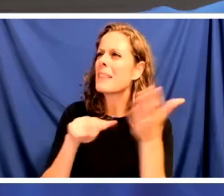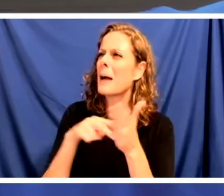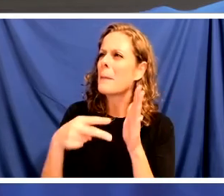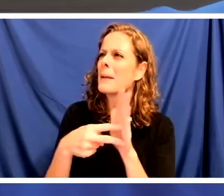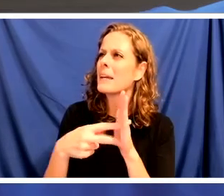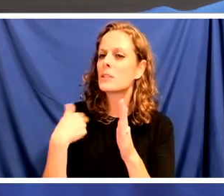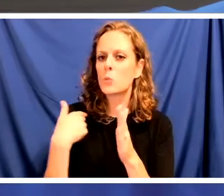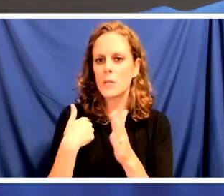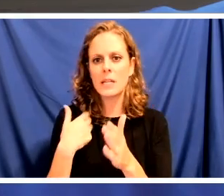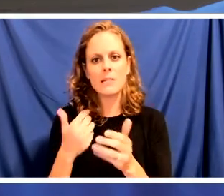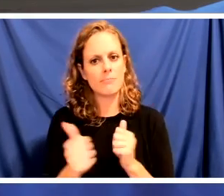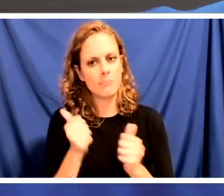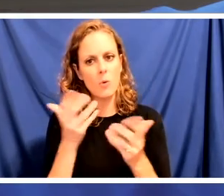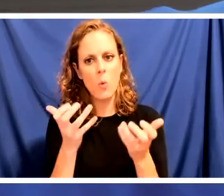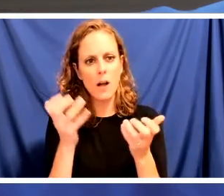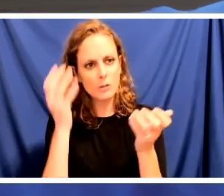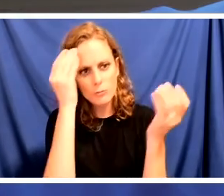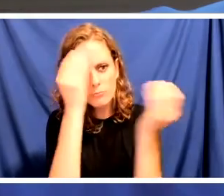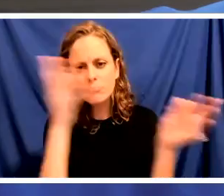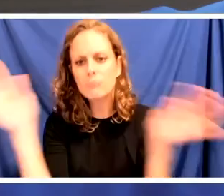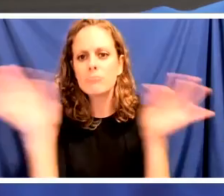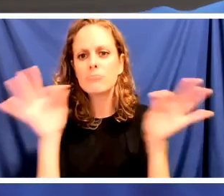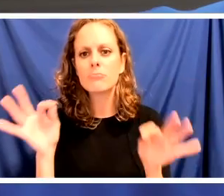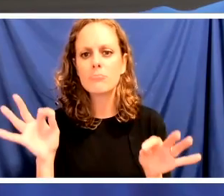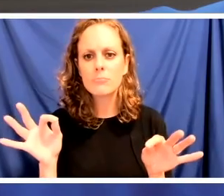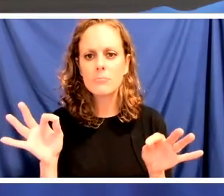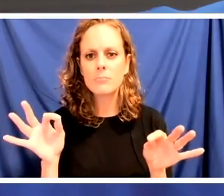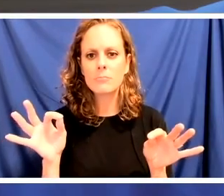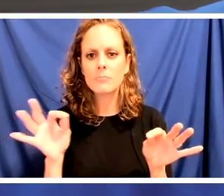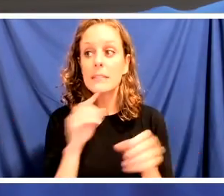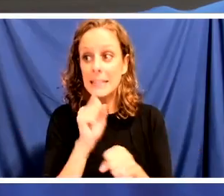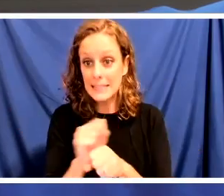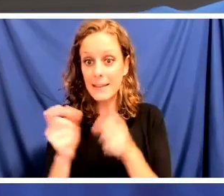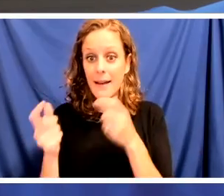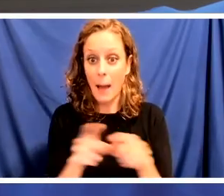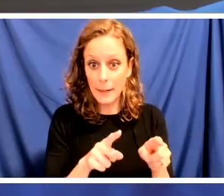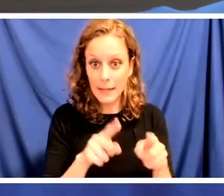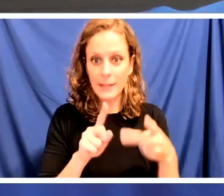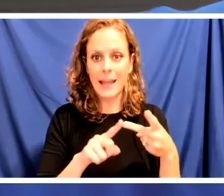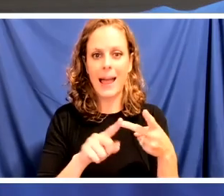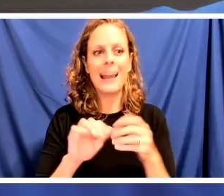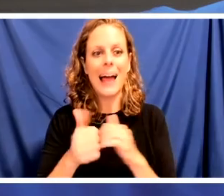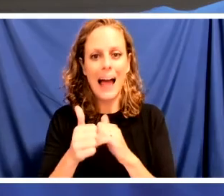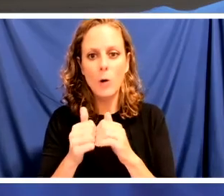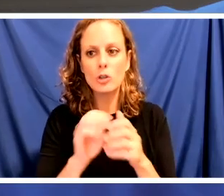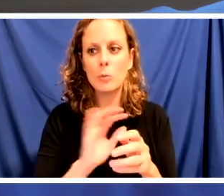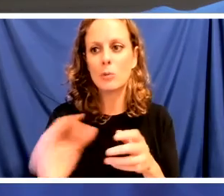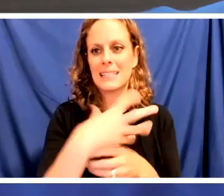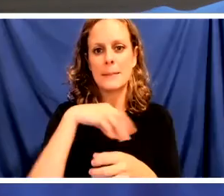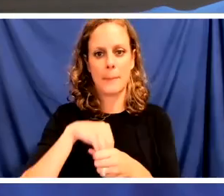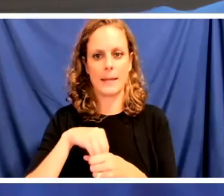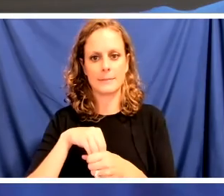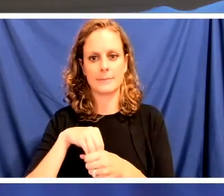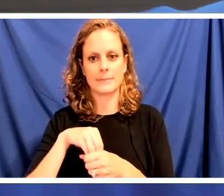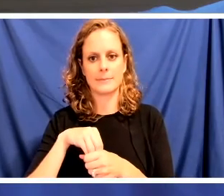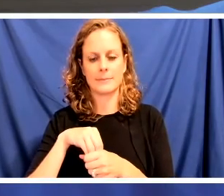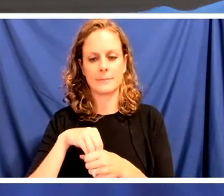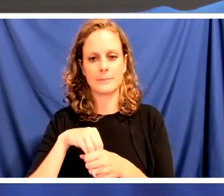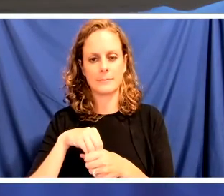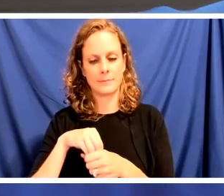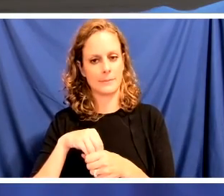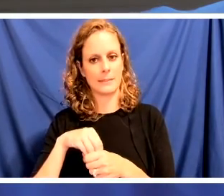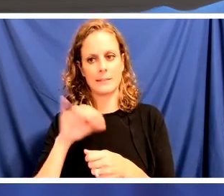SacGov: That it's happening one, and that also it's very important how to participate, because that is the only way we will have free and fair elections, so.